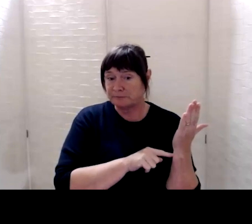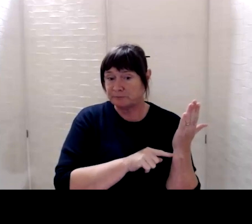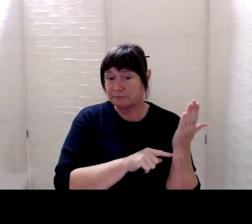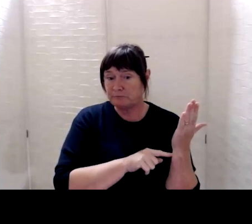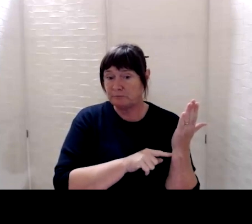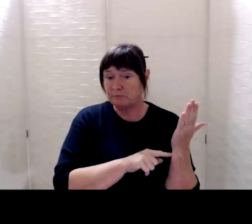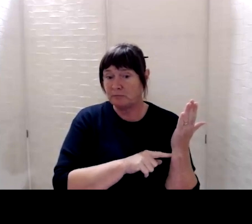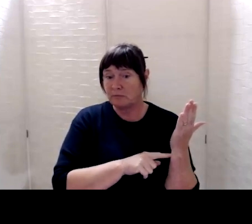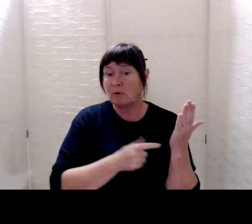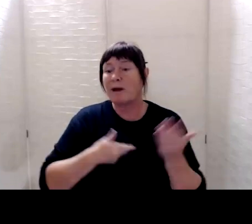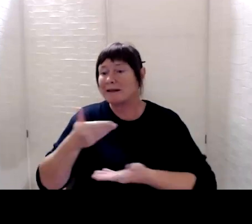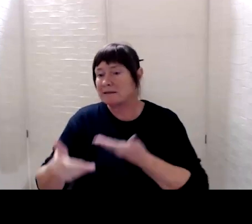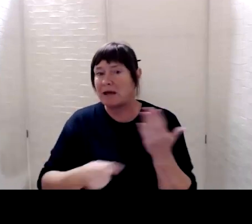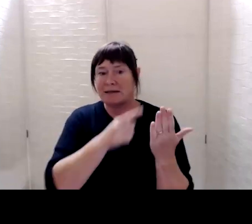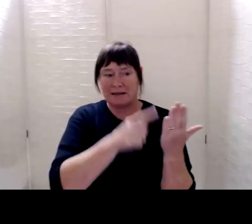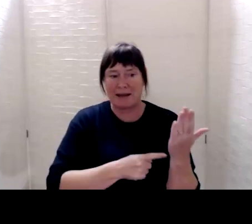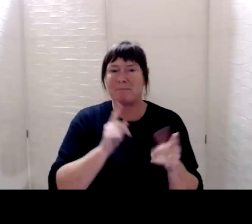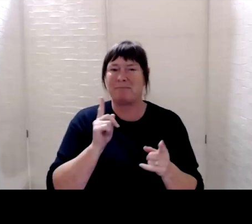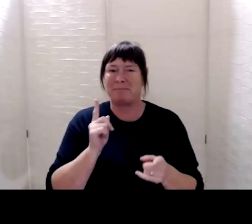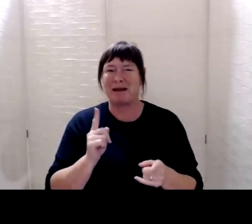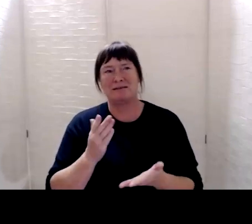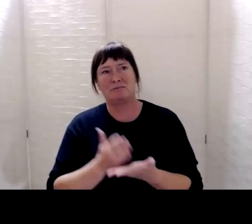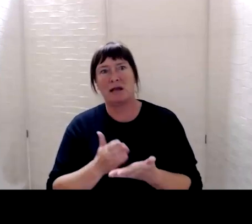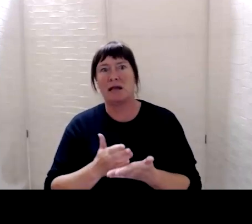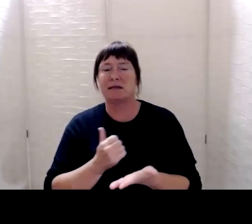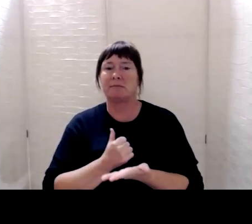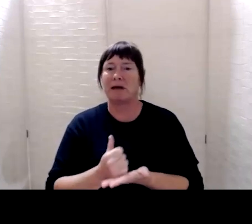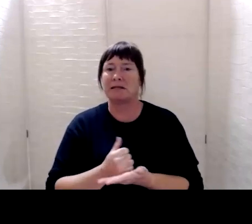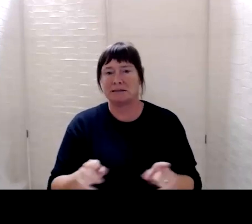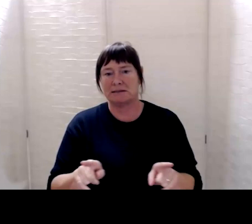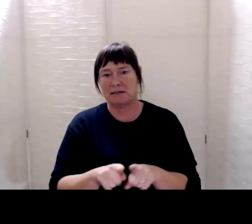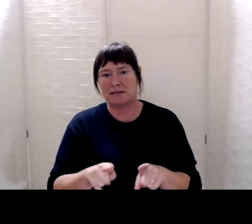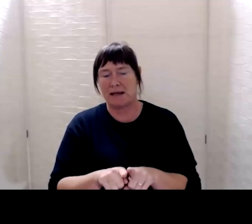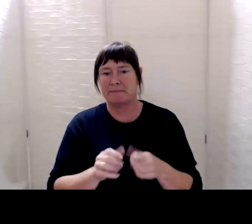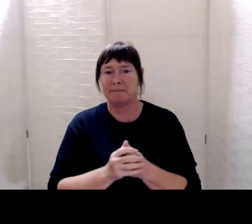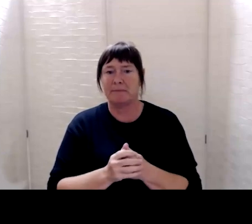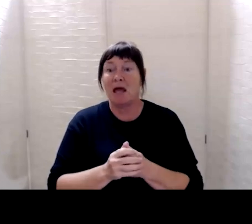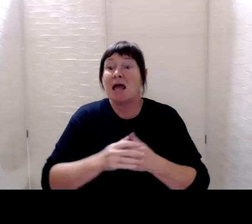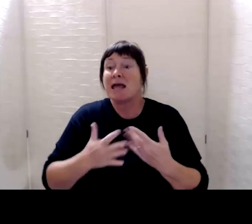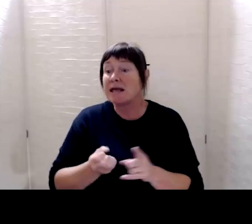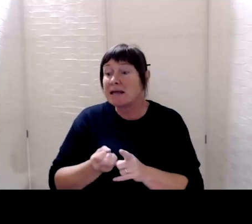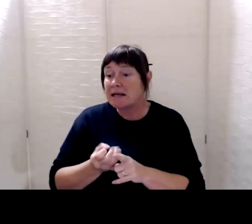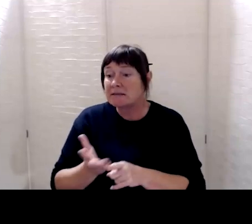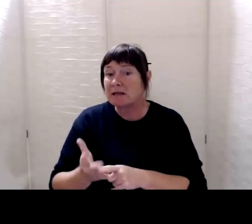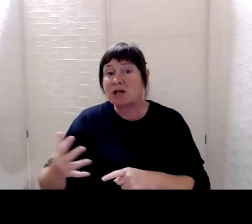the fundamentals haven’t changed and that is that any expenditure must be linked